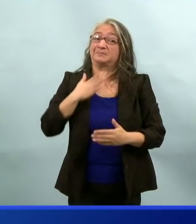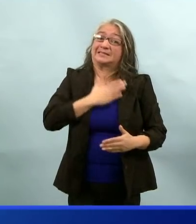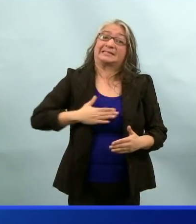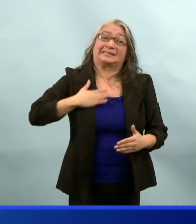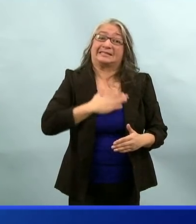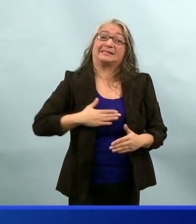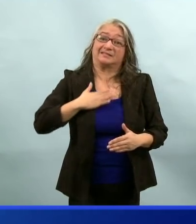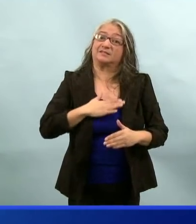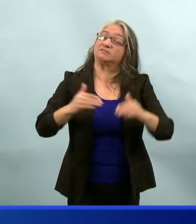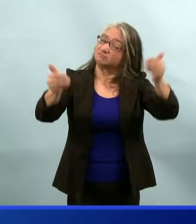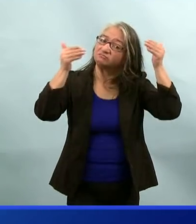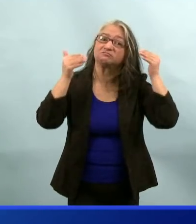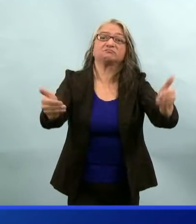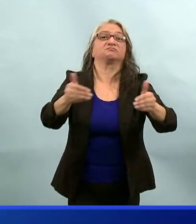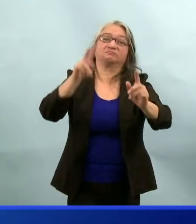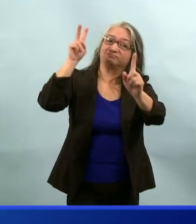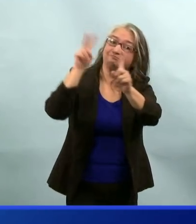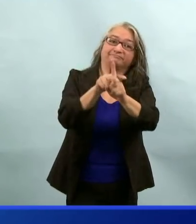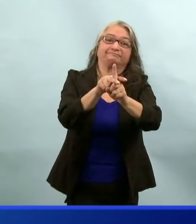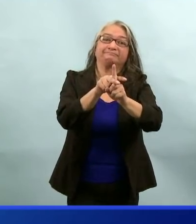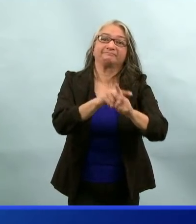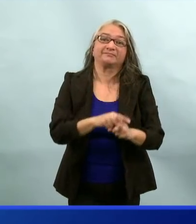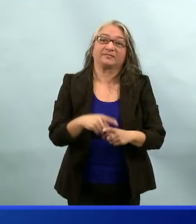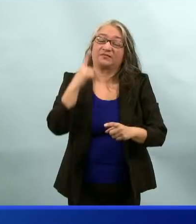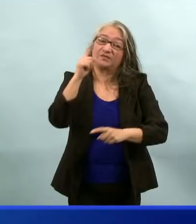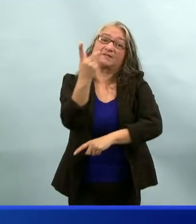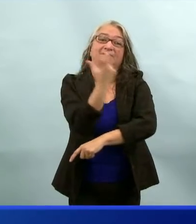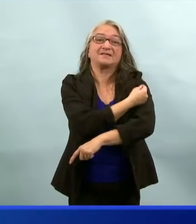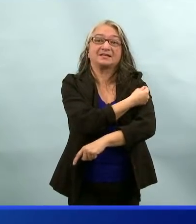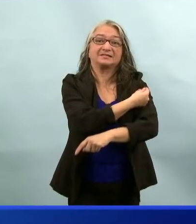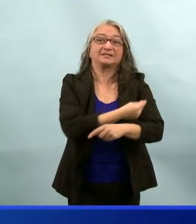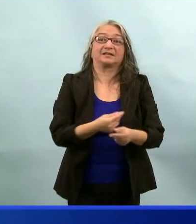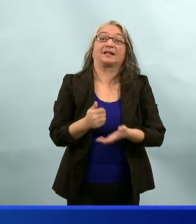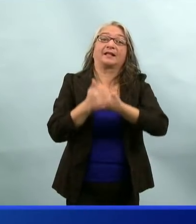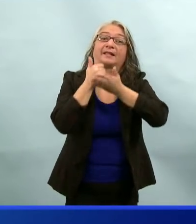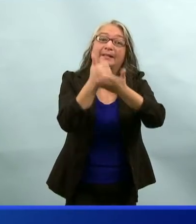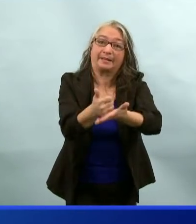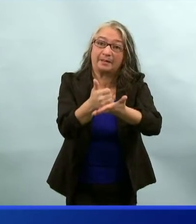help a loved one to make the decision to get their next dose take some time to go